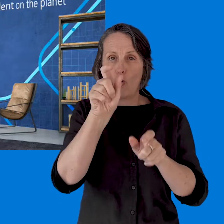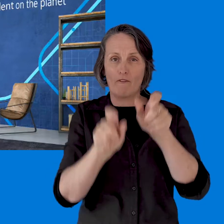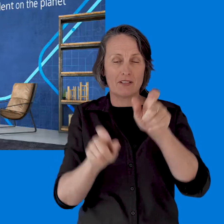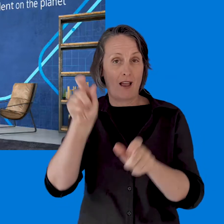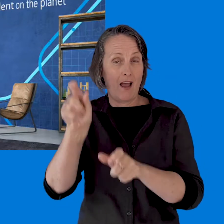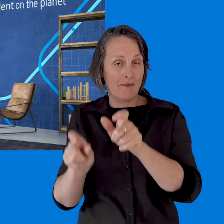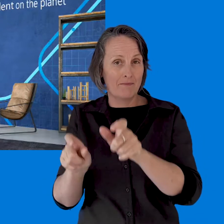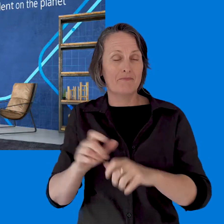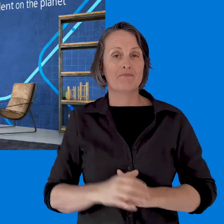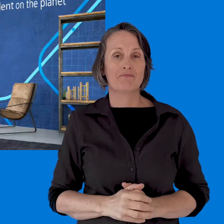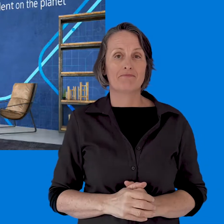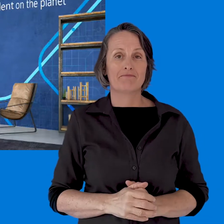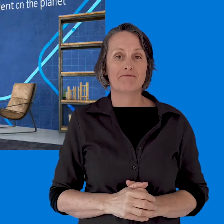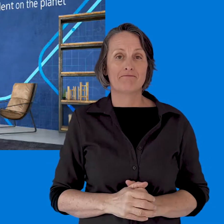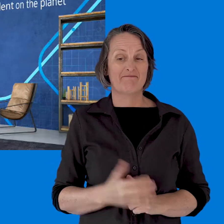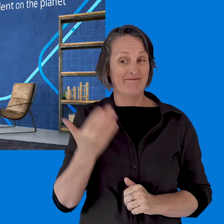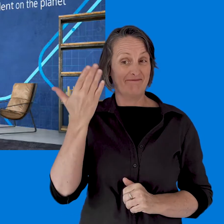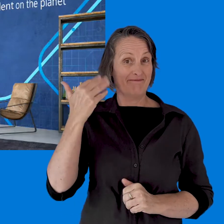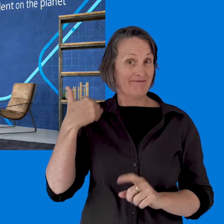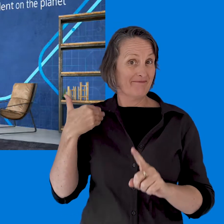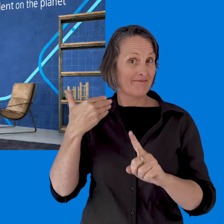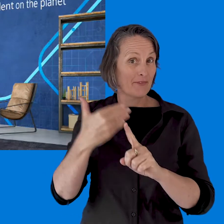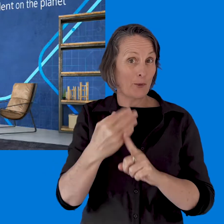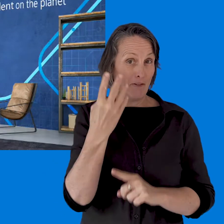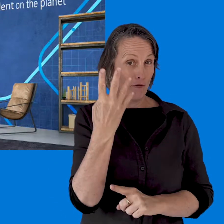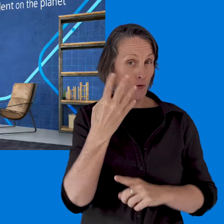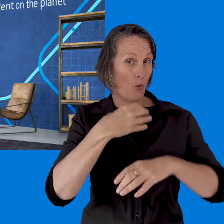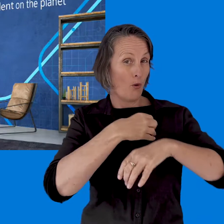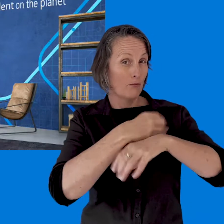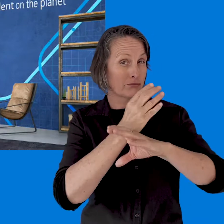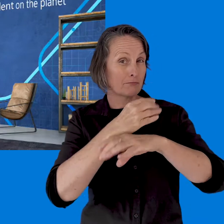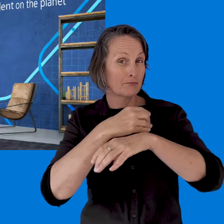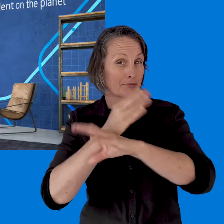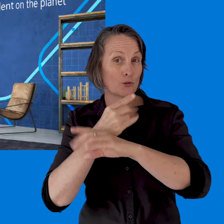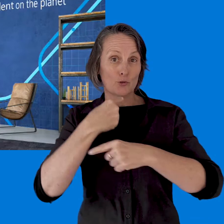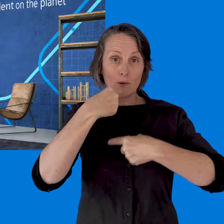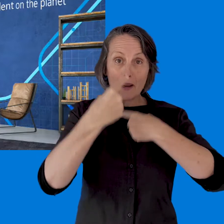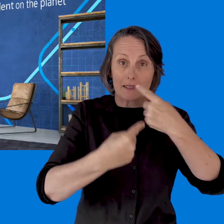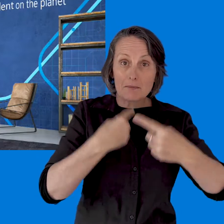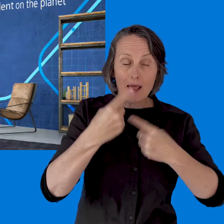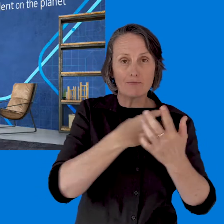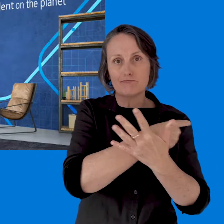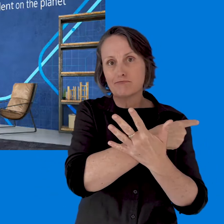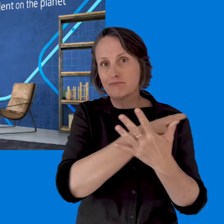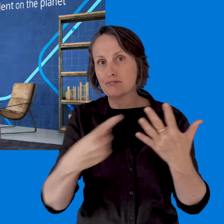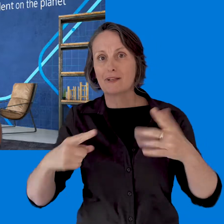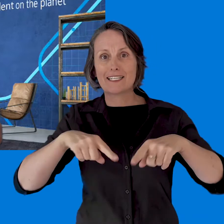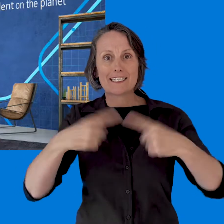We have worked really hard over the last four episodes to show you reading support,